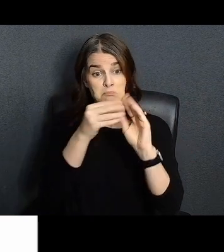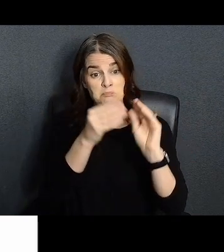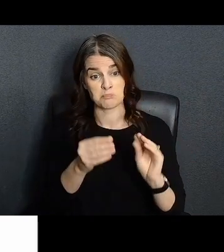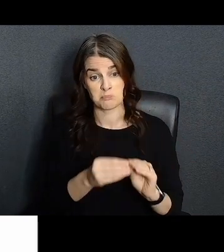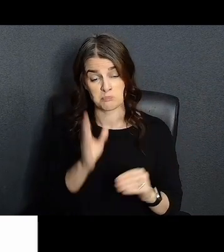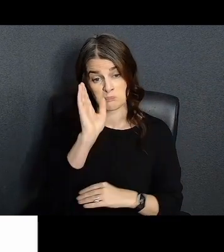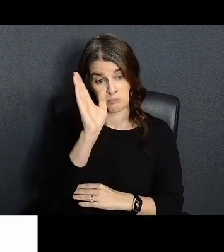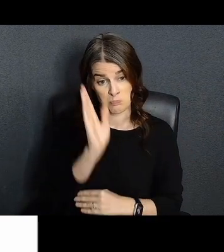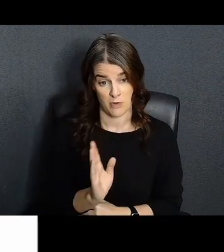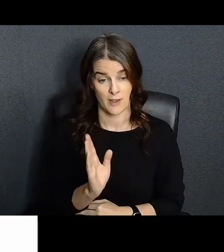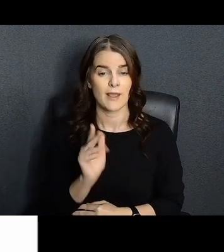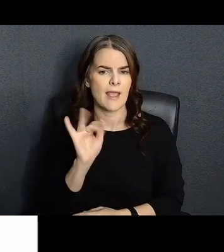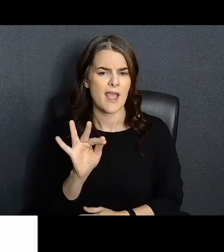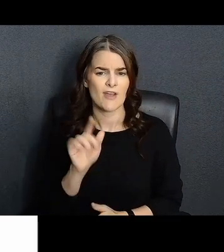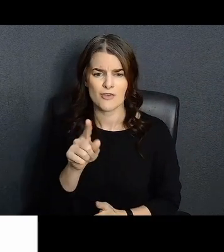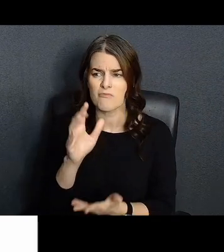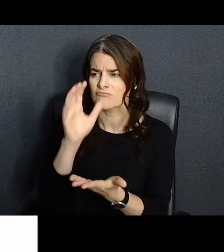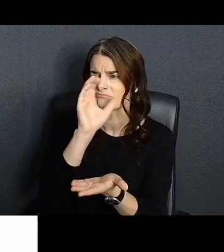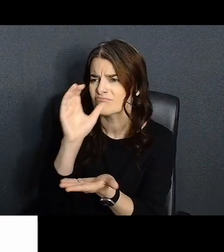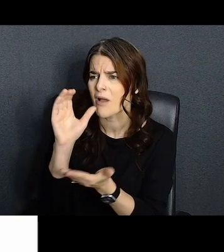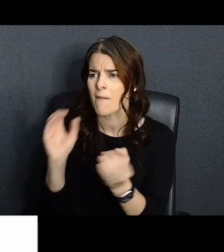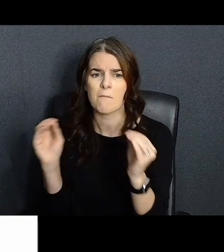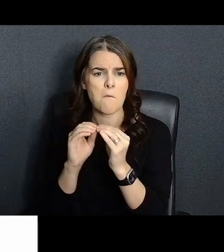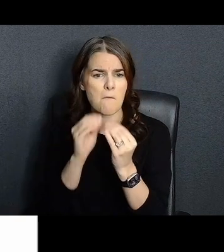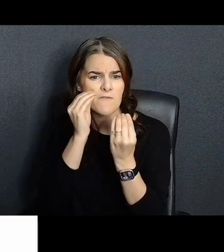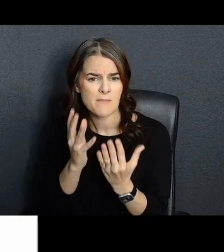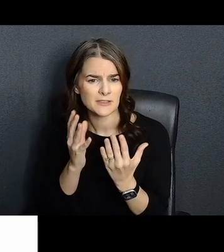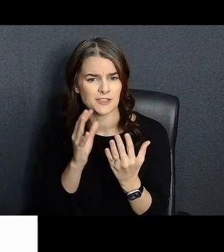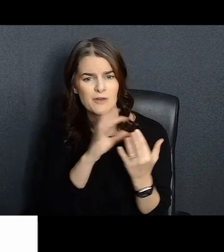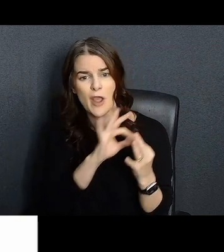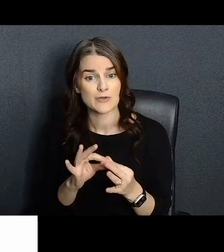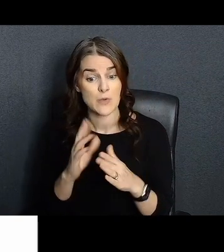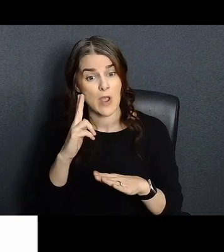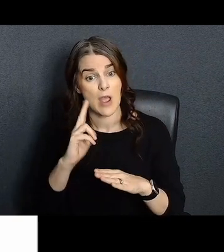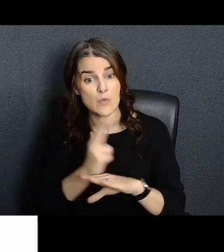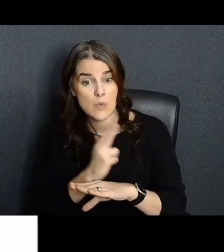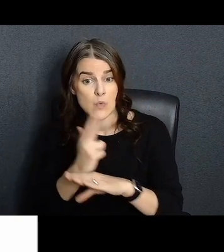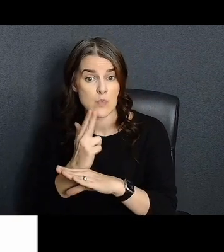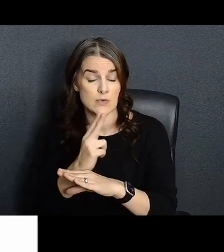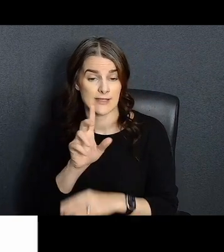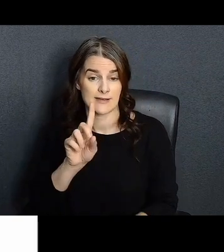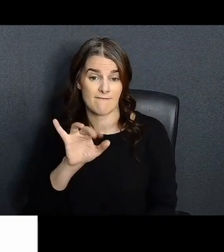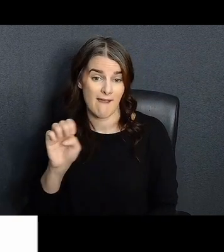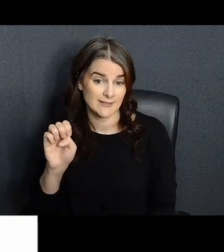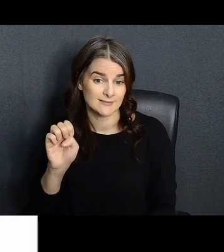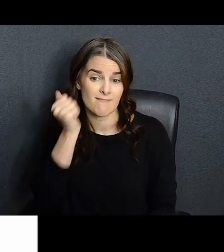So if you're seeking more information, especially on the use of these devices in a person's everyday life--